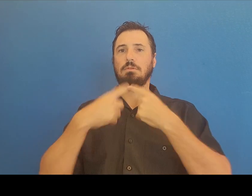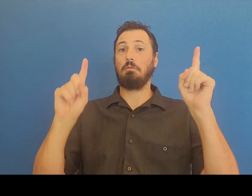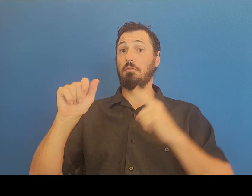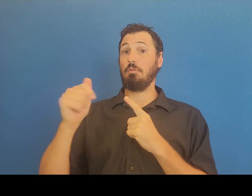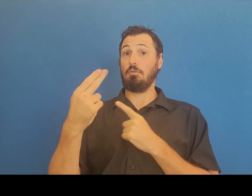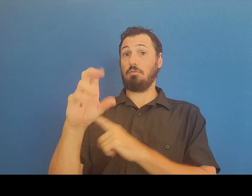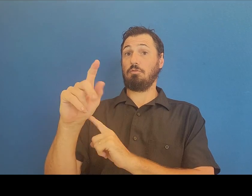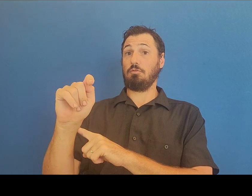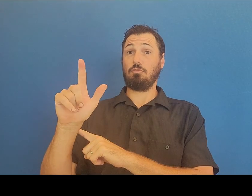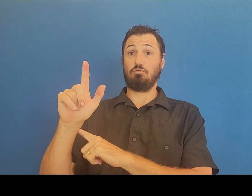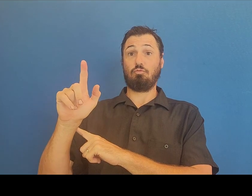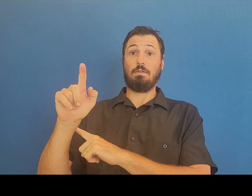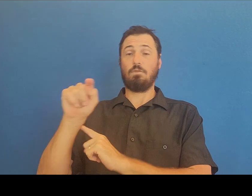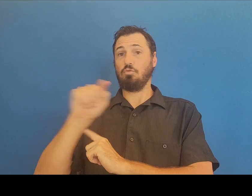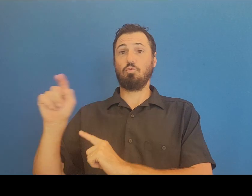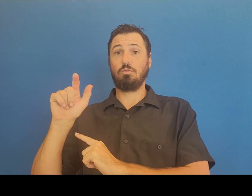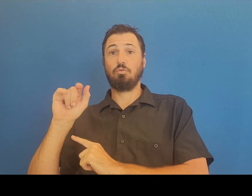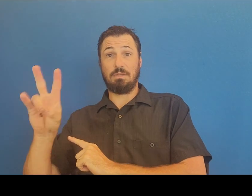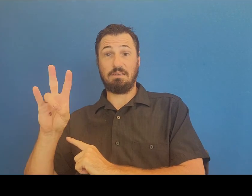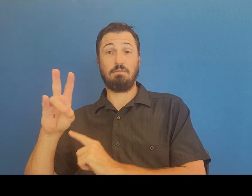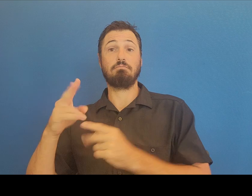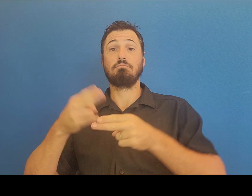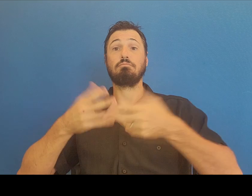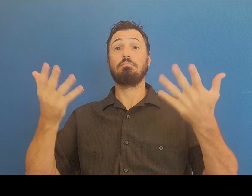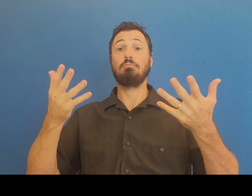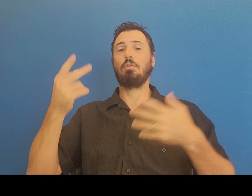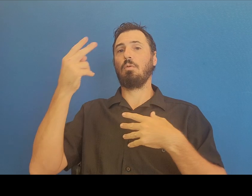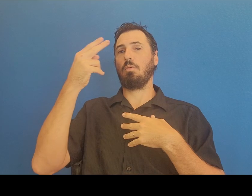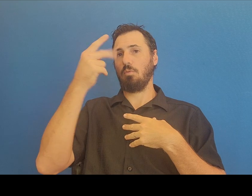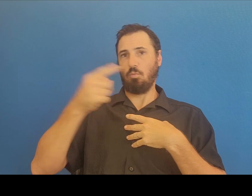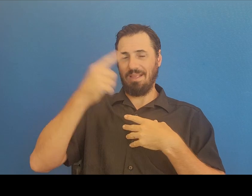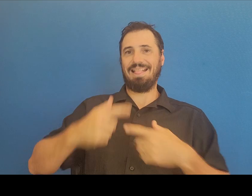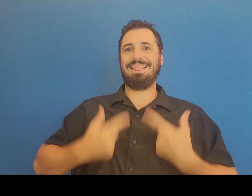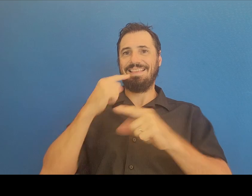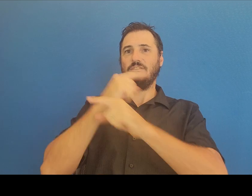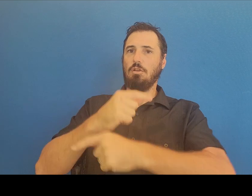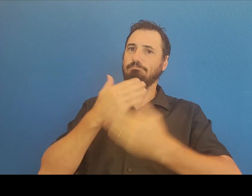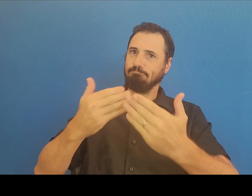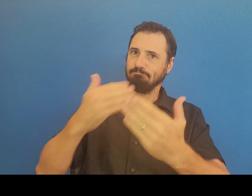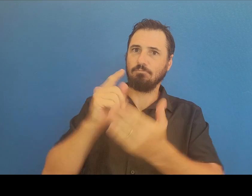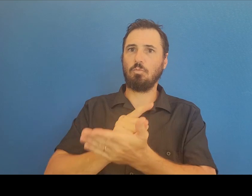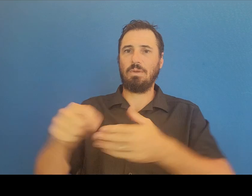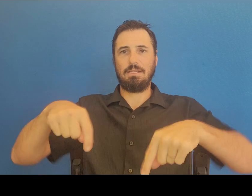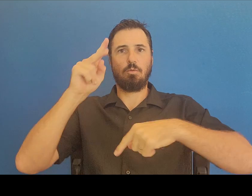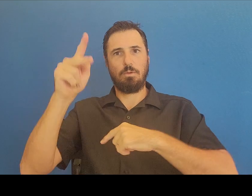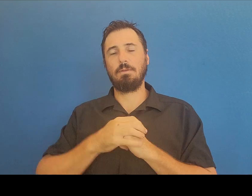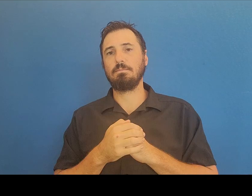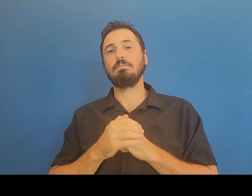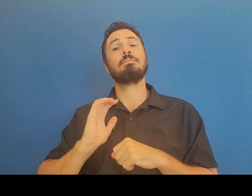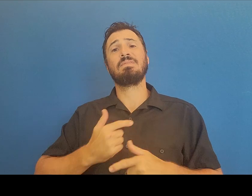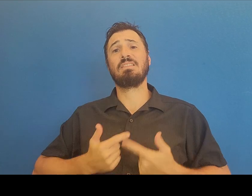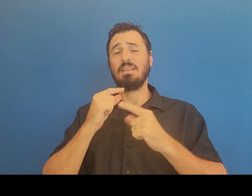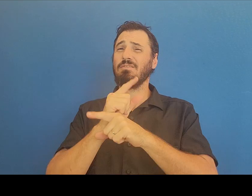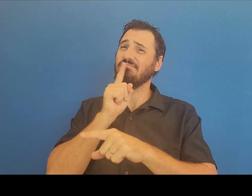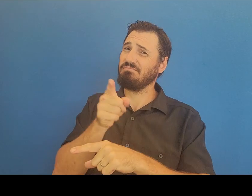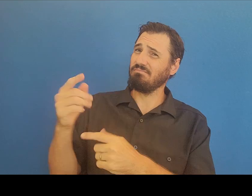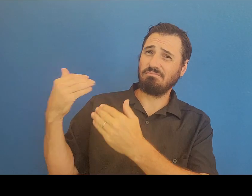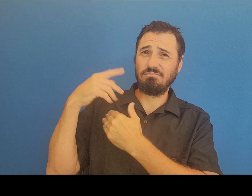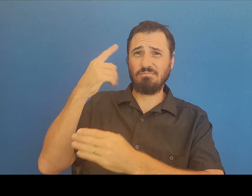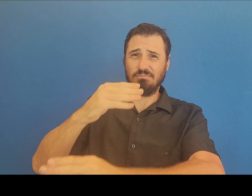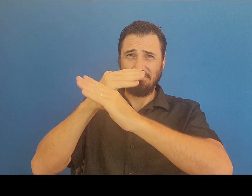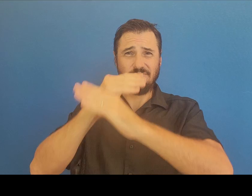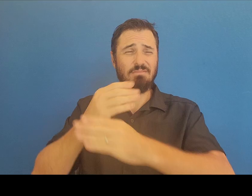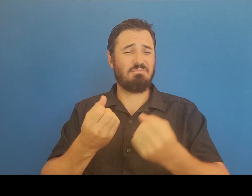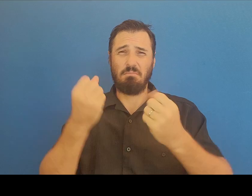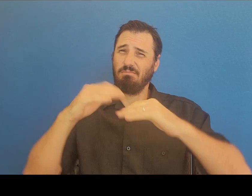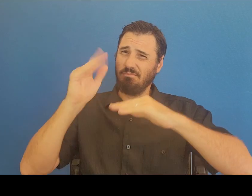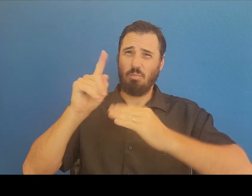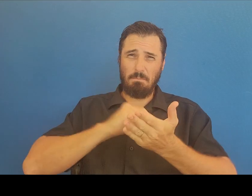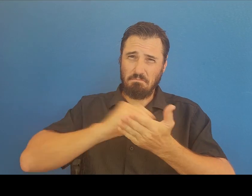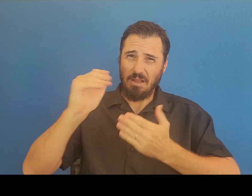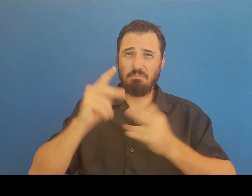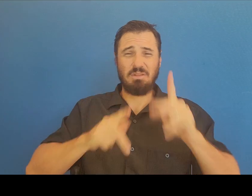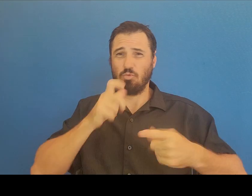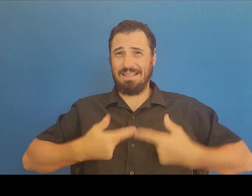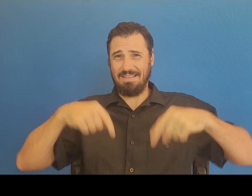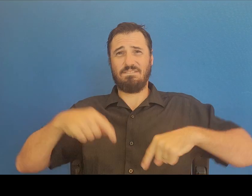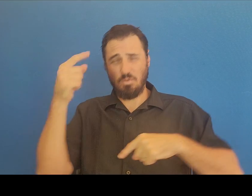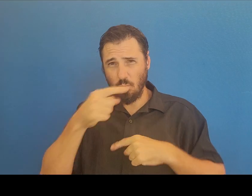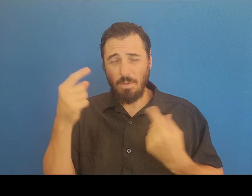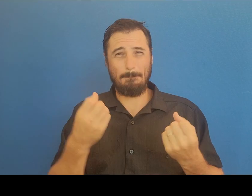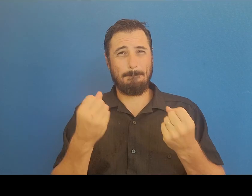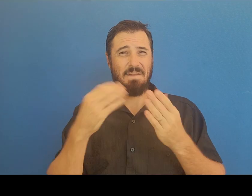to proclaim August 21st to 27th, as Hawai‘i Lifeguard Appreciation Week here on Kaua‘i. Our lifeguards are responsible for protecting the lives of more than a million Hawai’i residents and